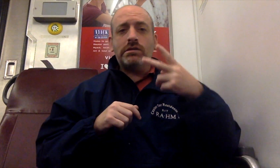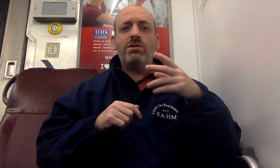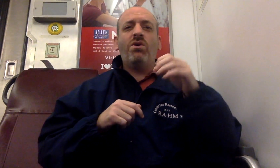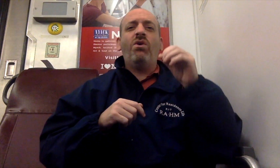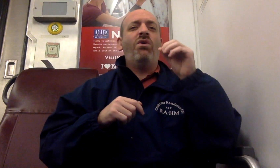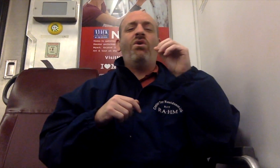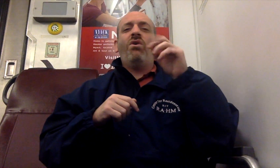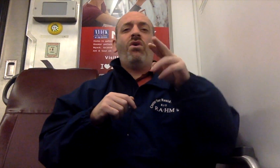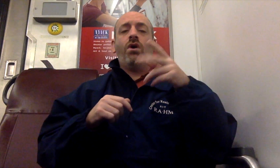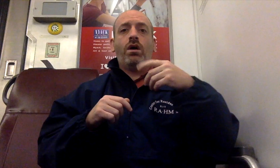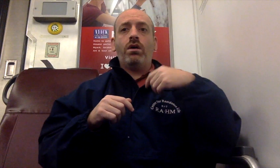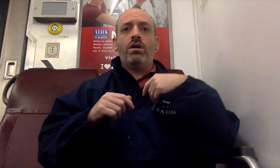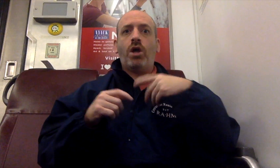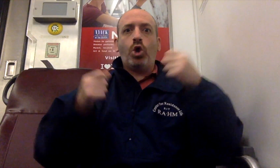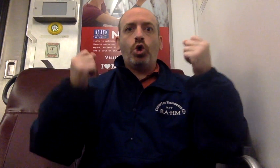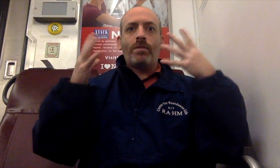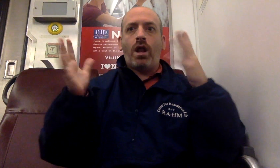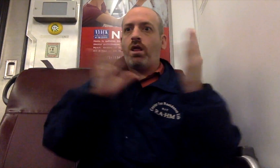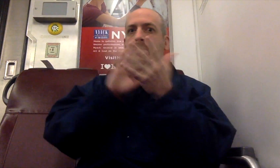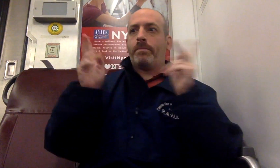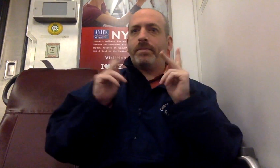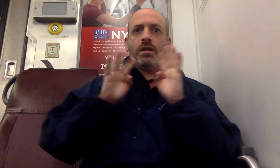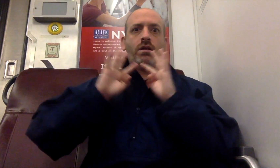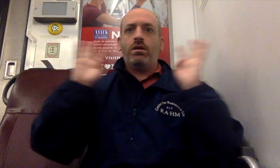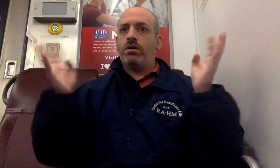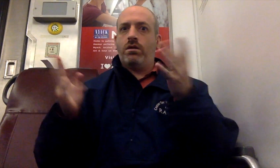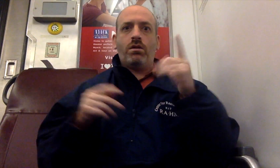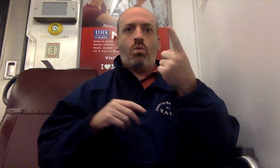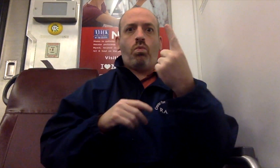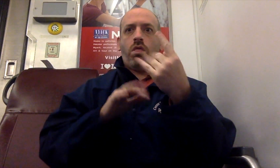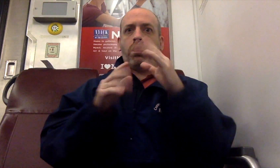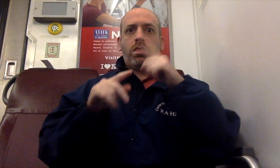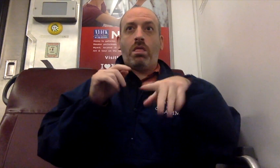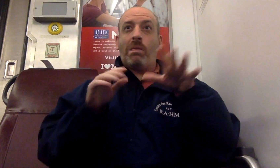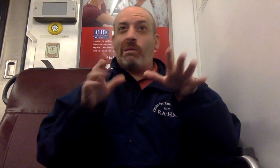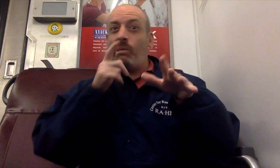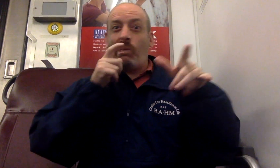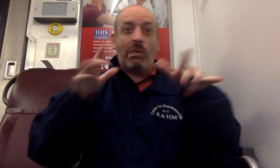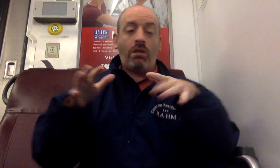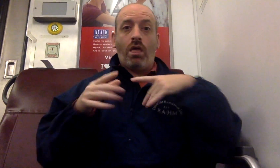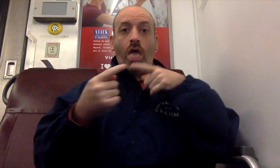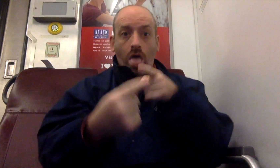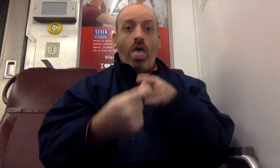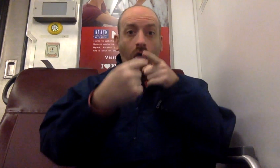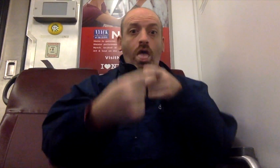It could be there are so many people around and it makes difficult for remote interpreter to keep up / track with.